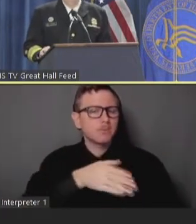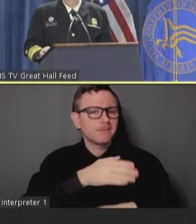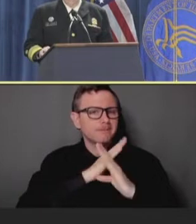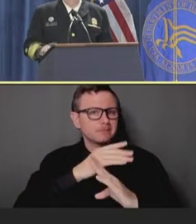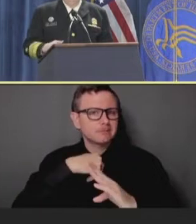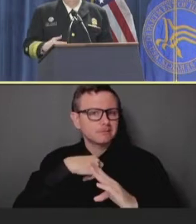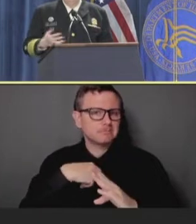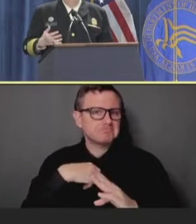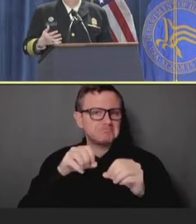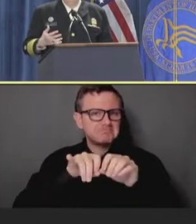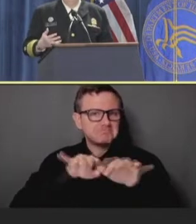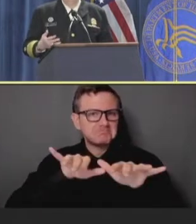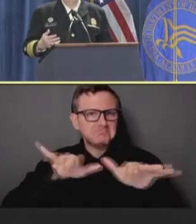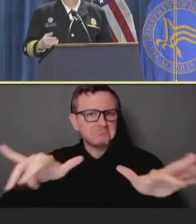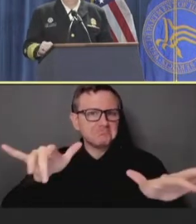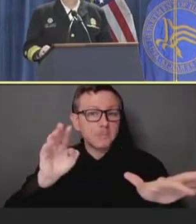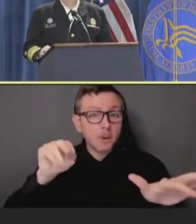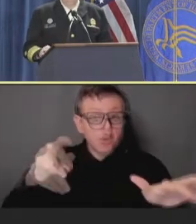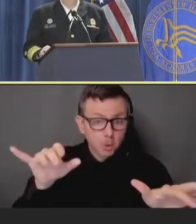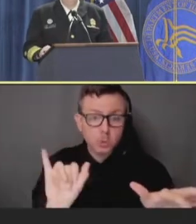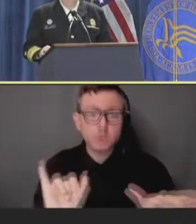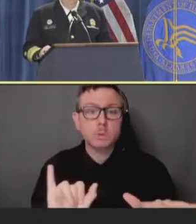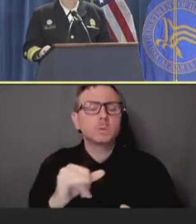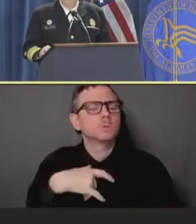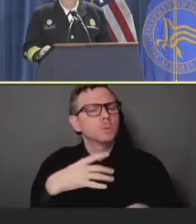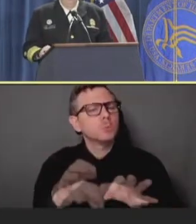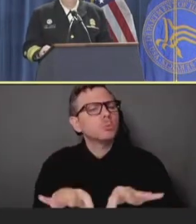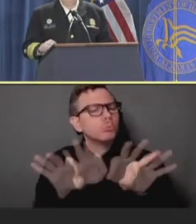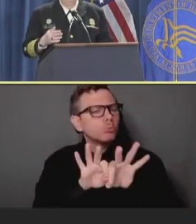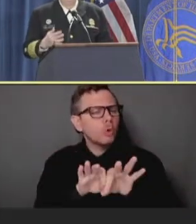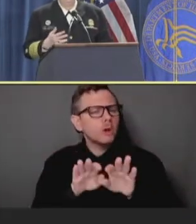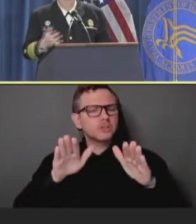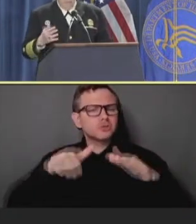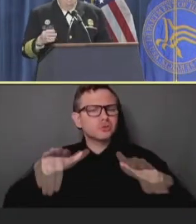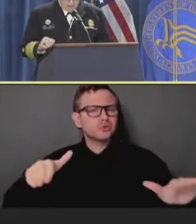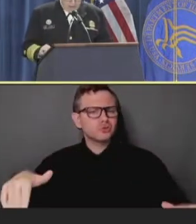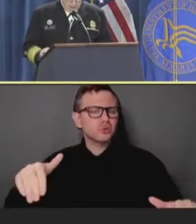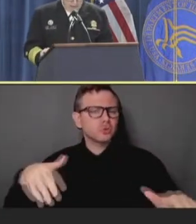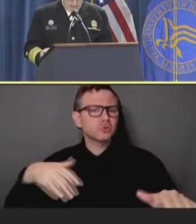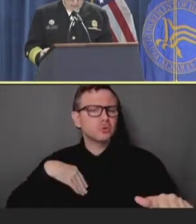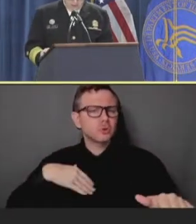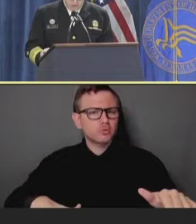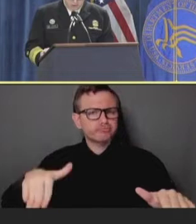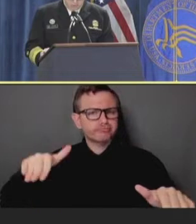but also the critical importance of childhood vaccinations and getting caught up with childhood vaccinations.